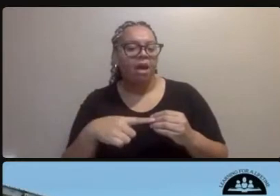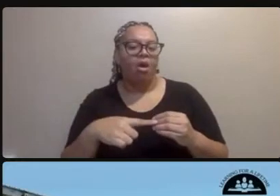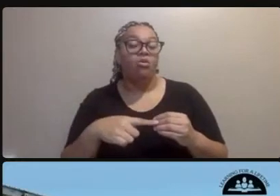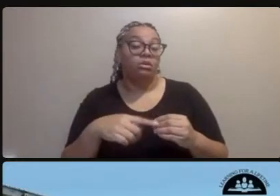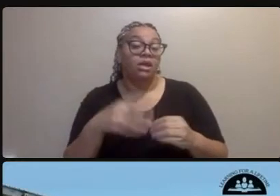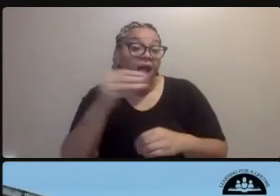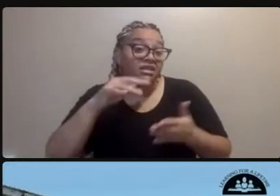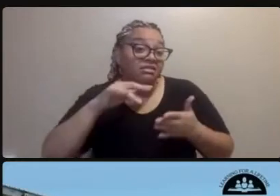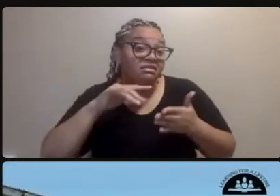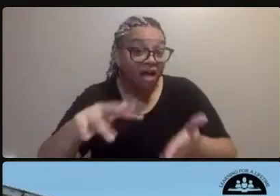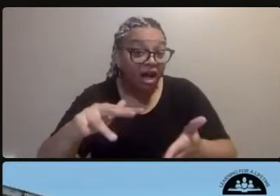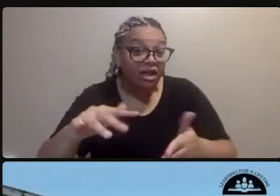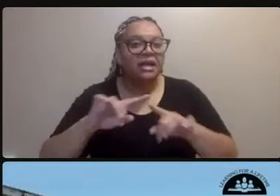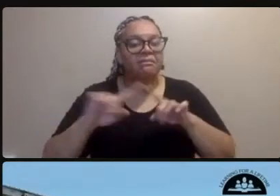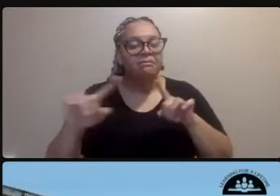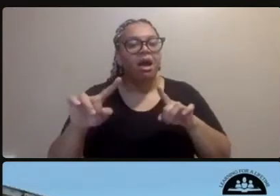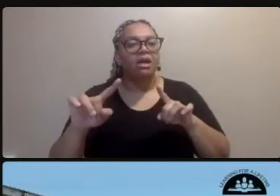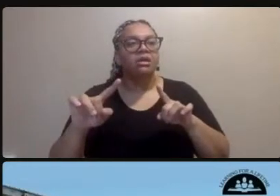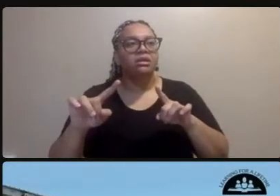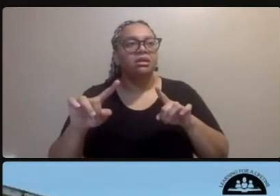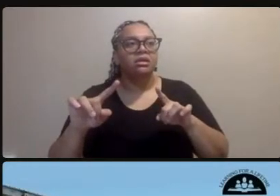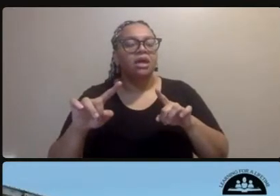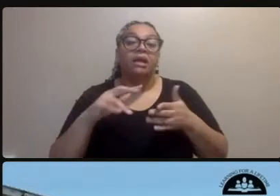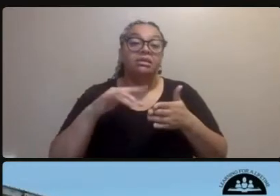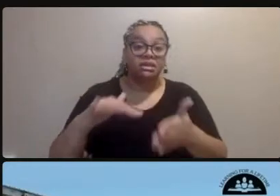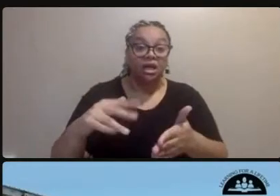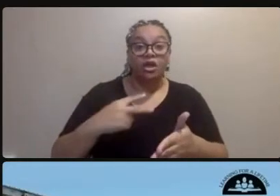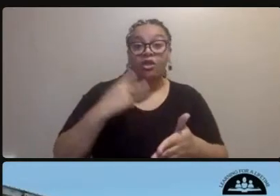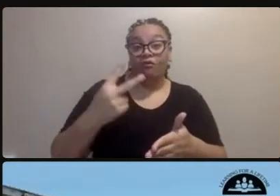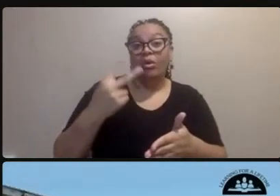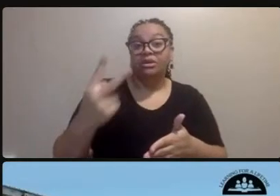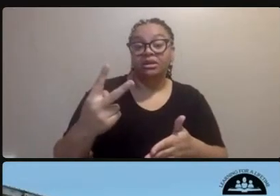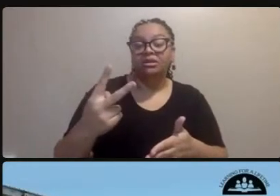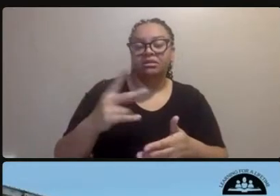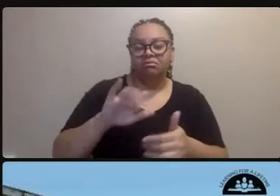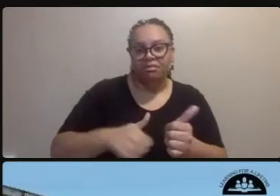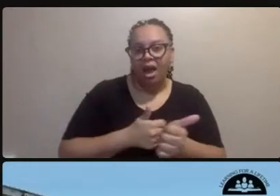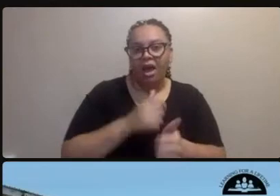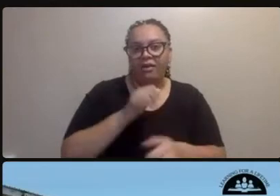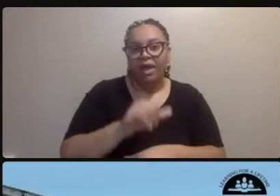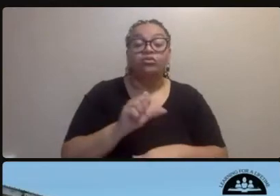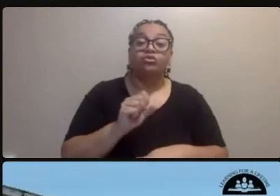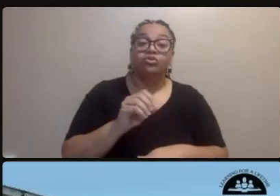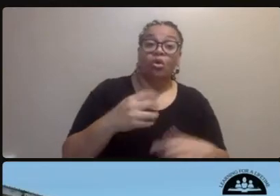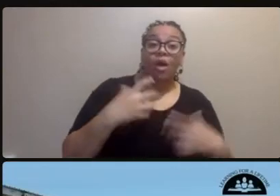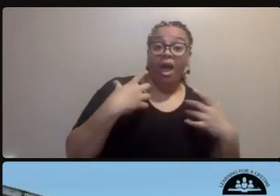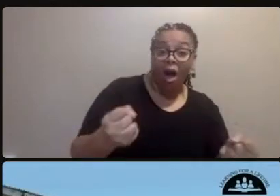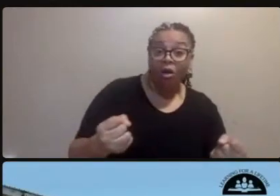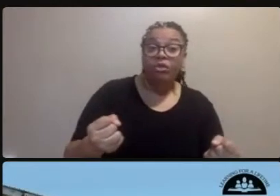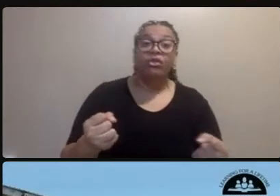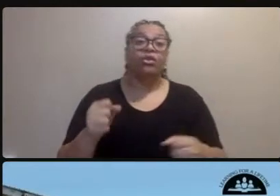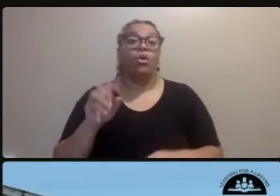THE SCHOOL ENVIRONMENT? BUT WE ALSO MUST THINK A LIVER